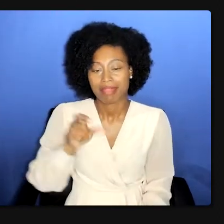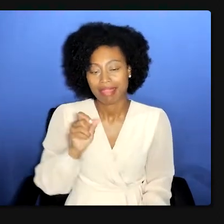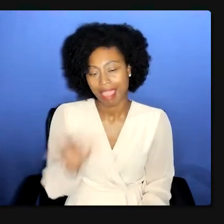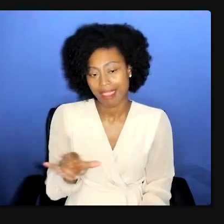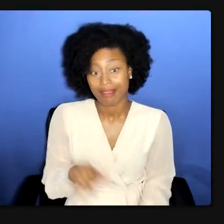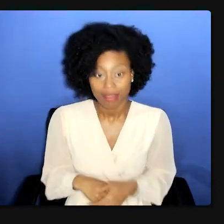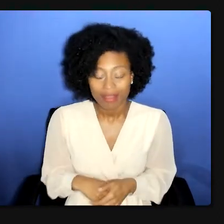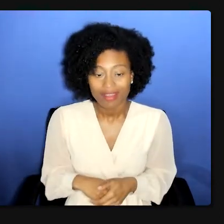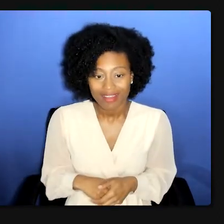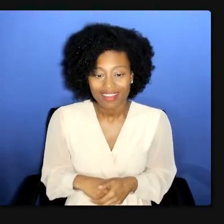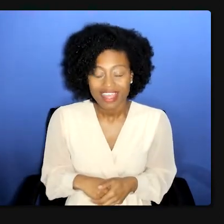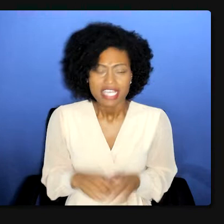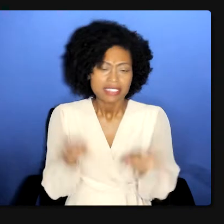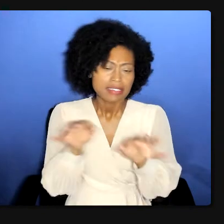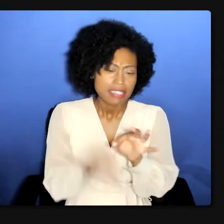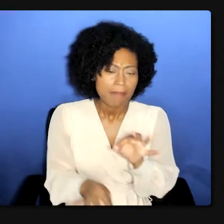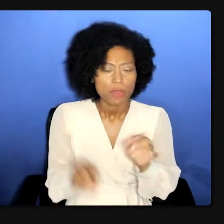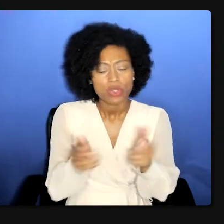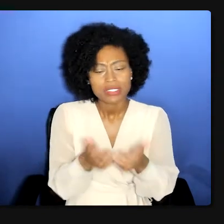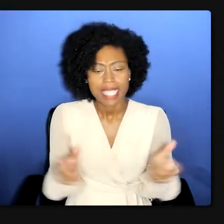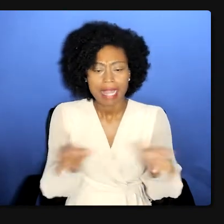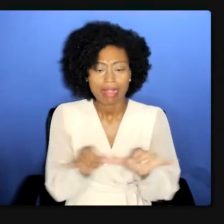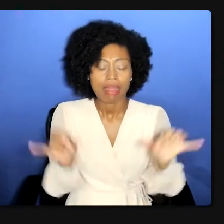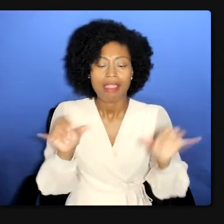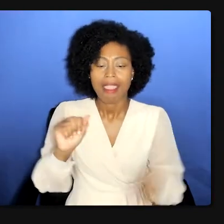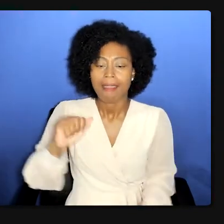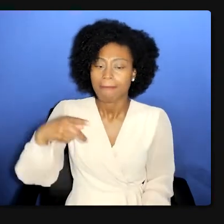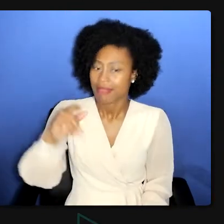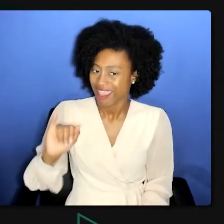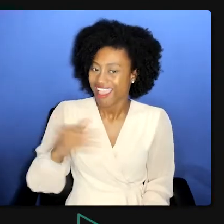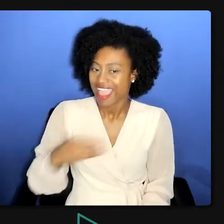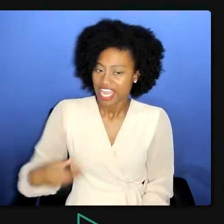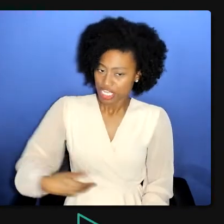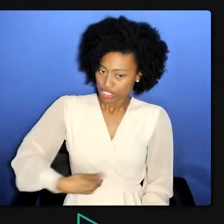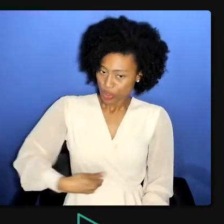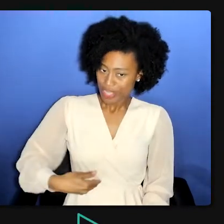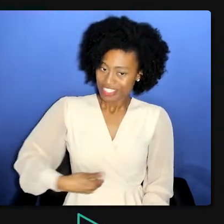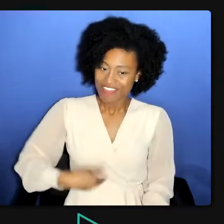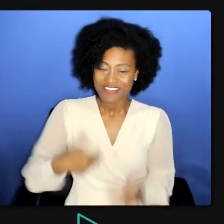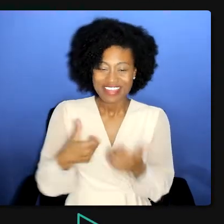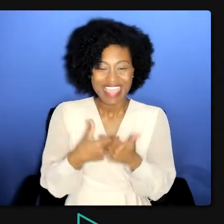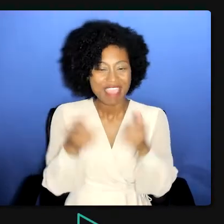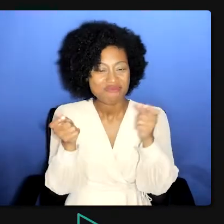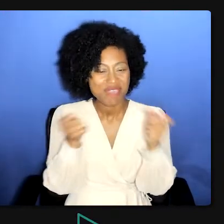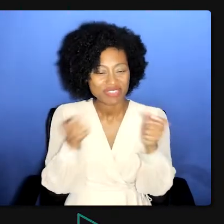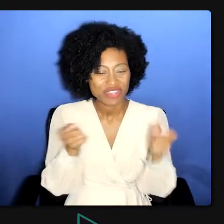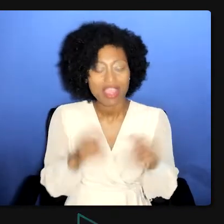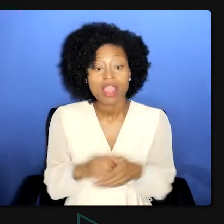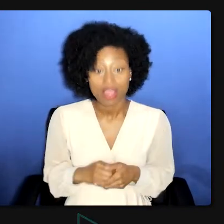We achieve this by providing simple and scalable APIs, along with intuitive Game Manager UI.